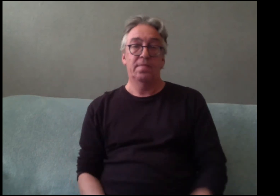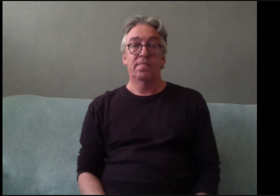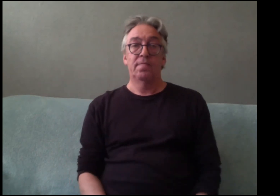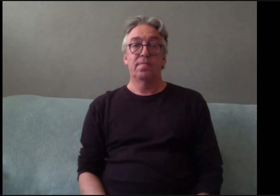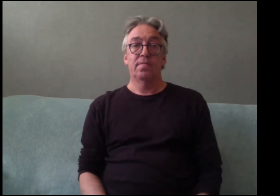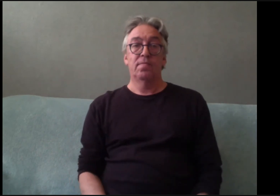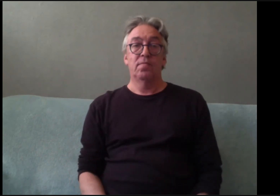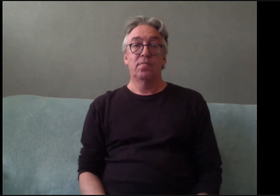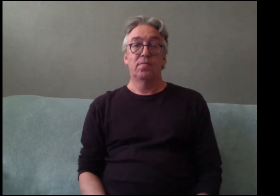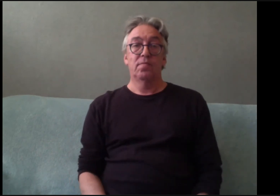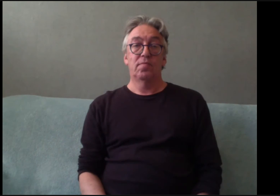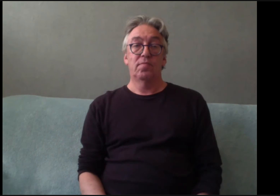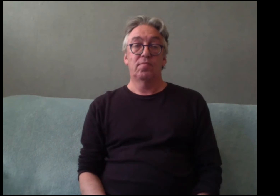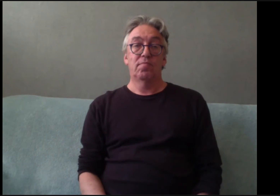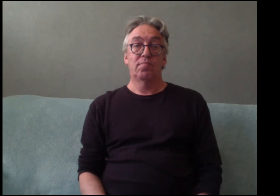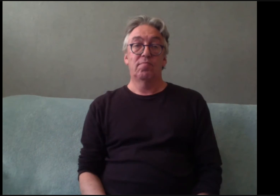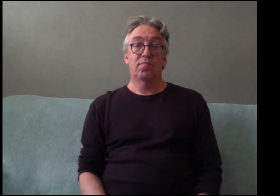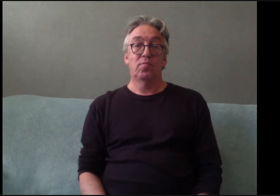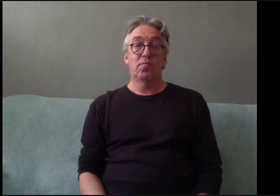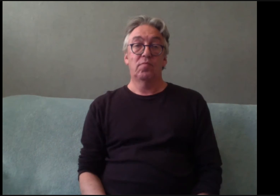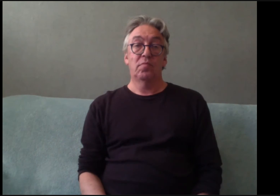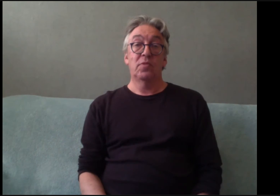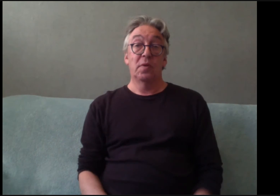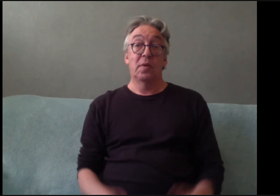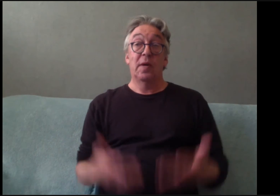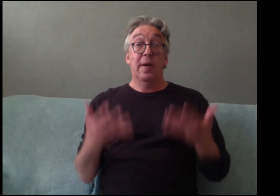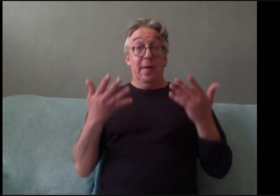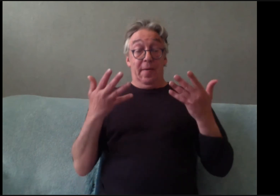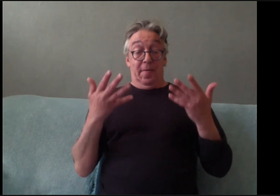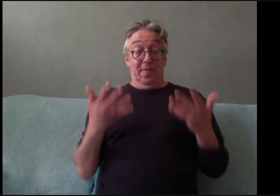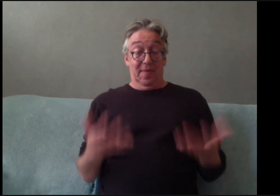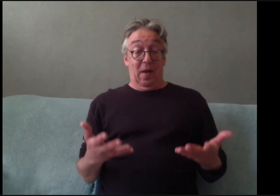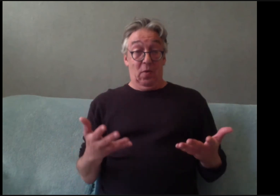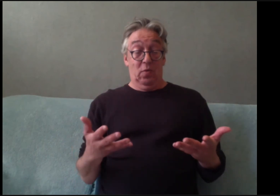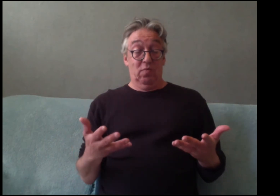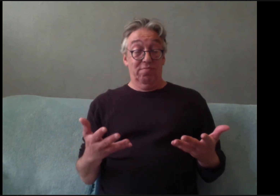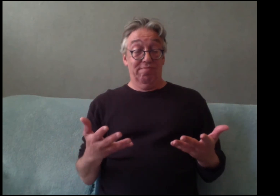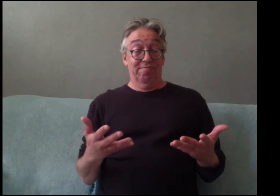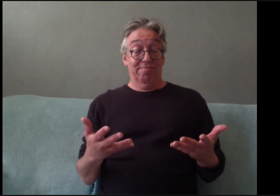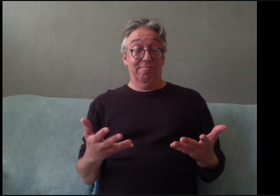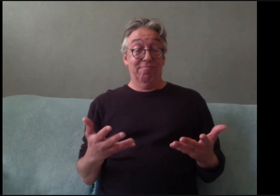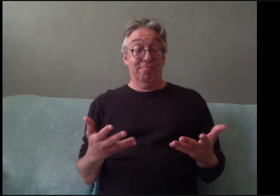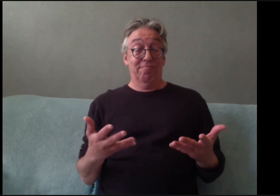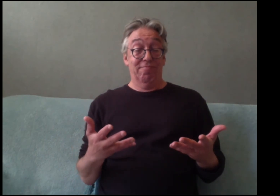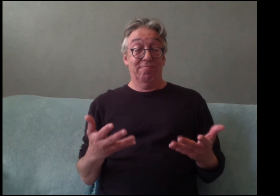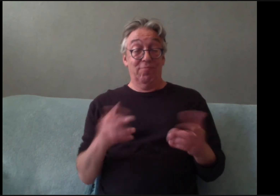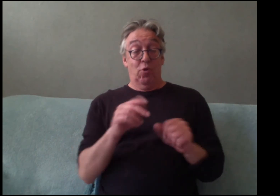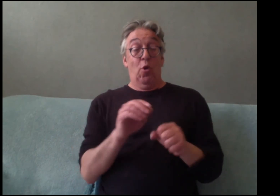of the COVID-19 measures. There's also among autistic people a lot of stress